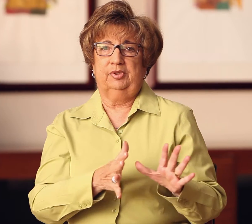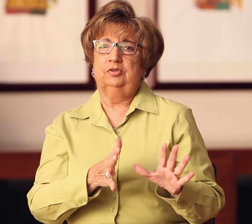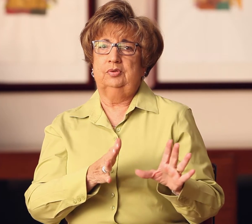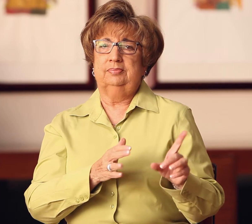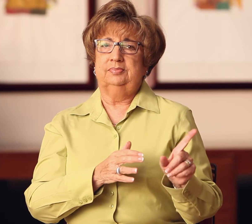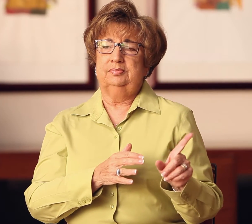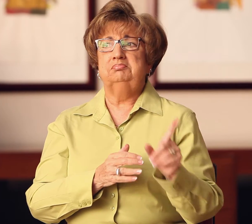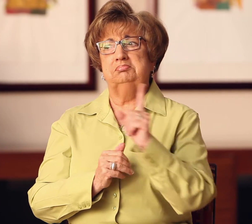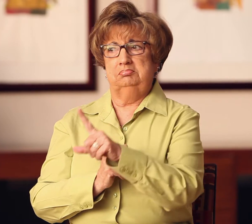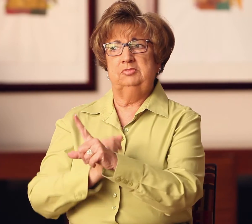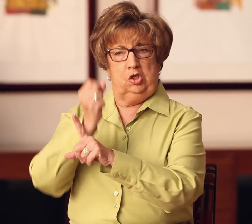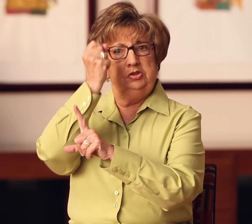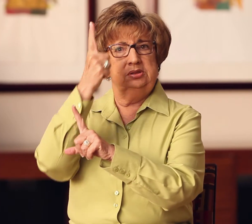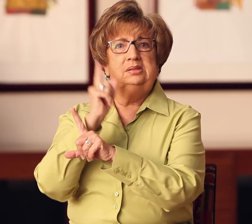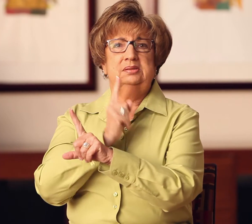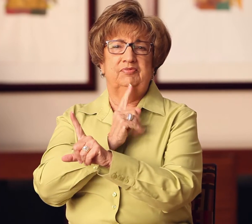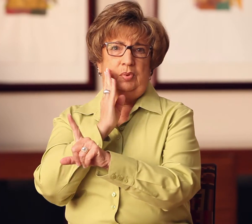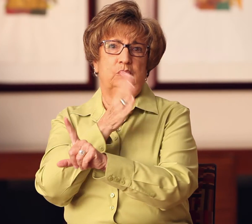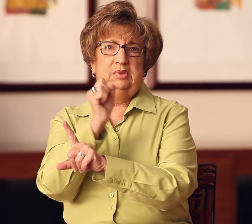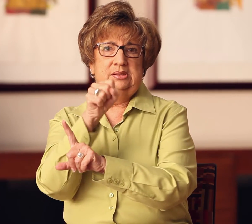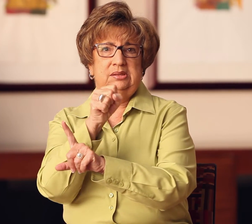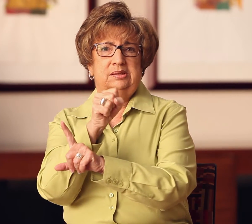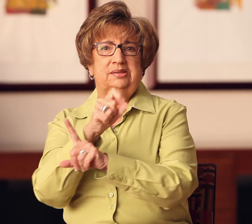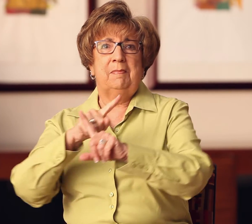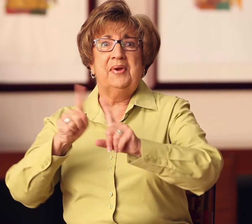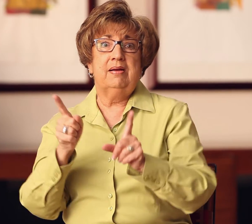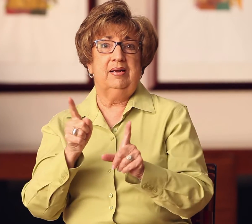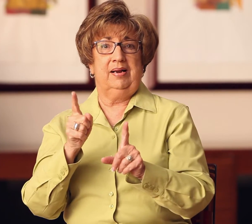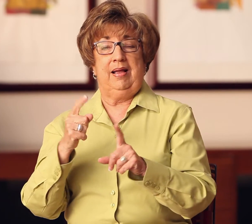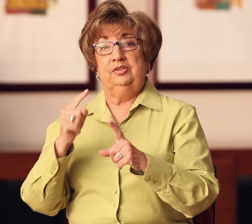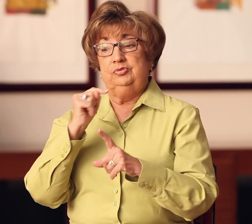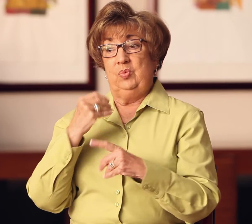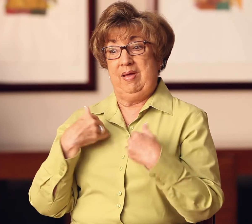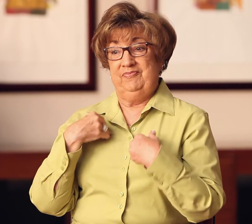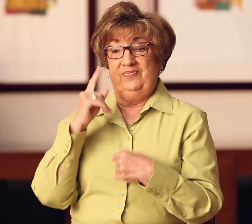He or she will also understand, to a lesser degree, the viewpoint of the deaf person.